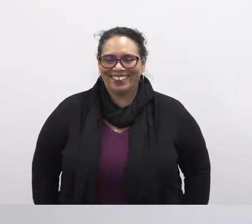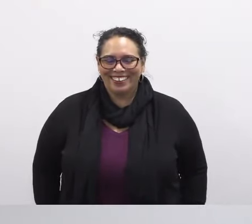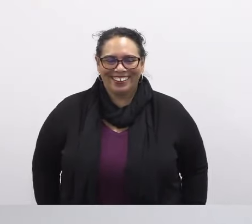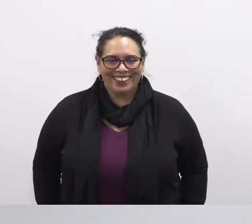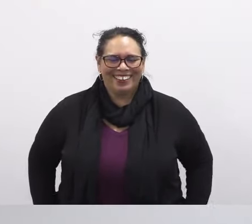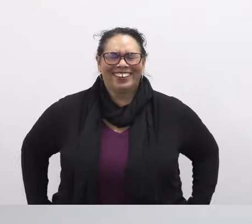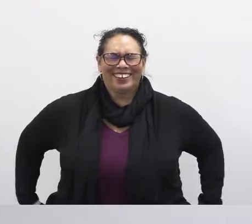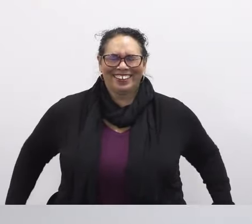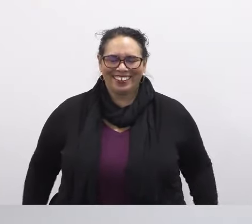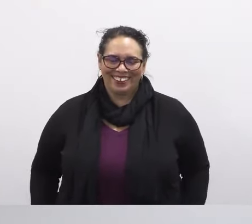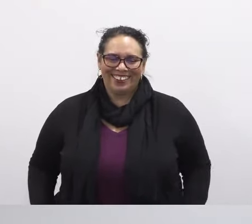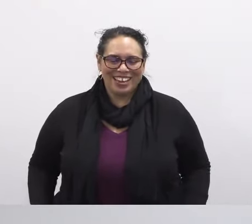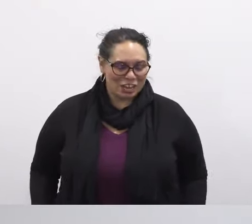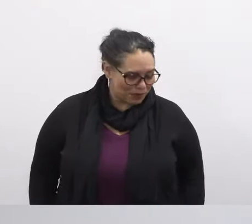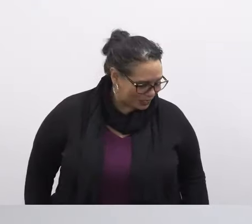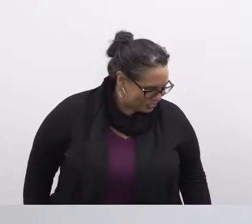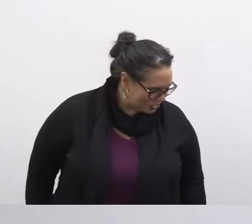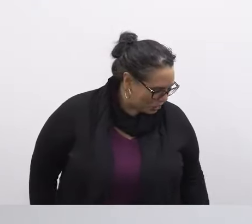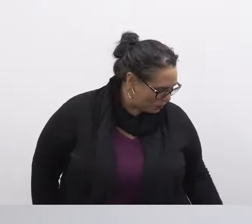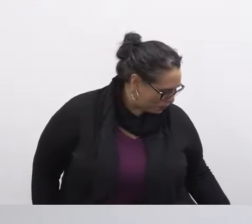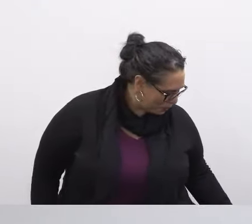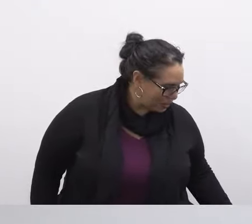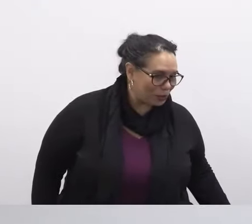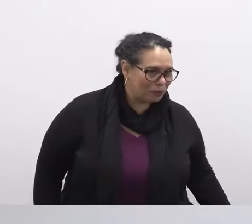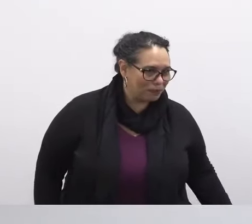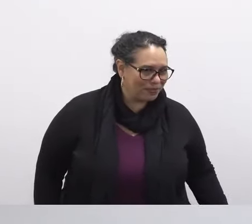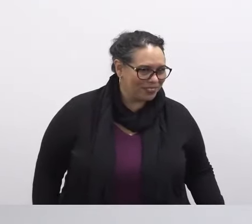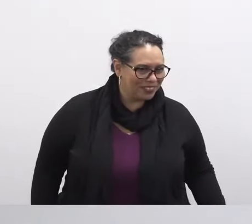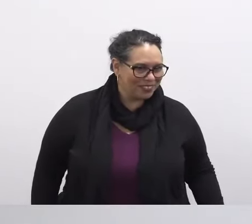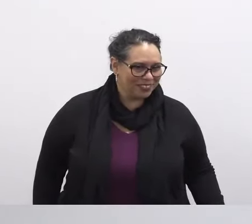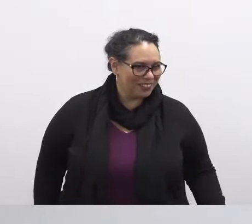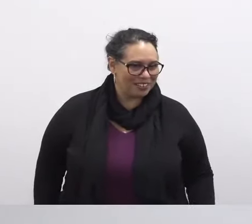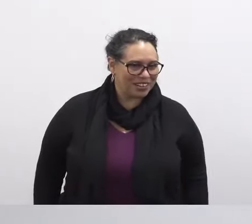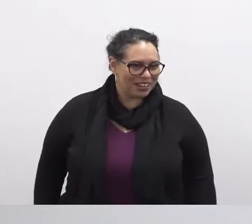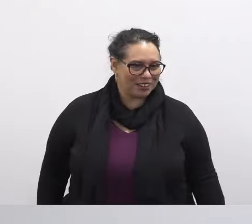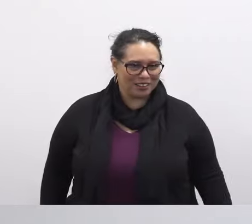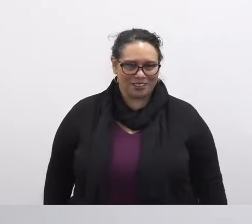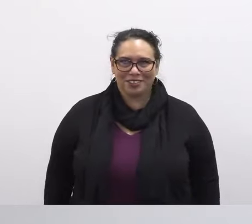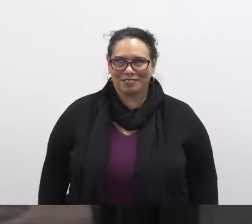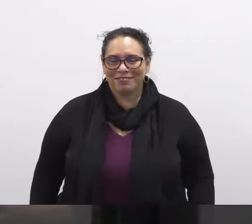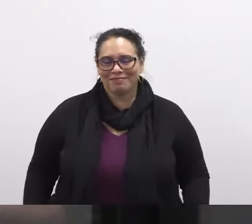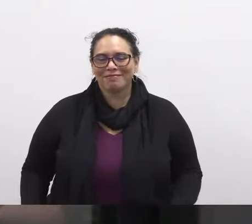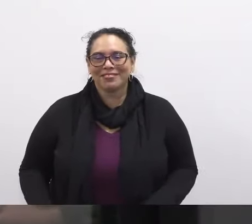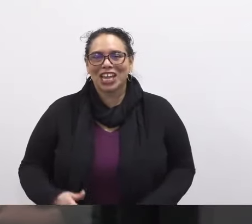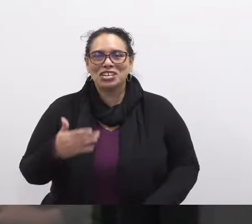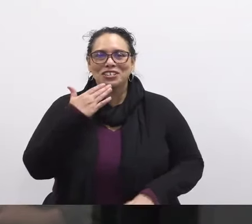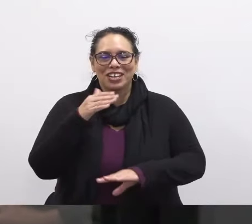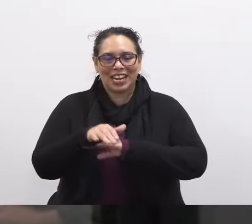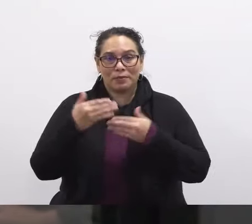[Mr. Suarez] You need now less than three minutes, and introduce yourself. Good evening, welcome. Good evening, my name is Viola Mae Bledsoe.